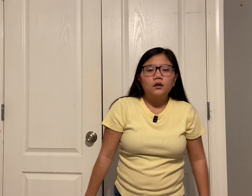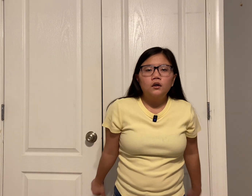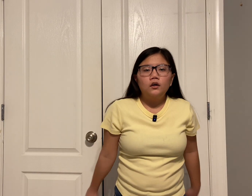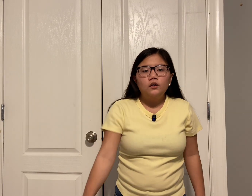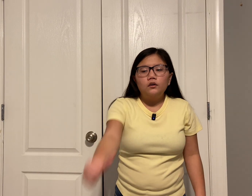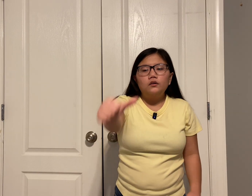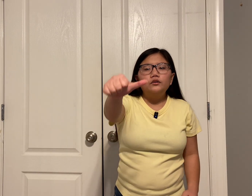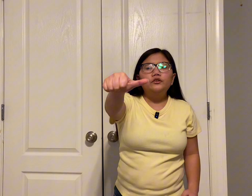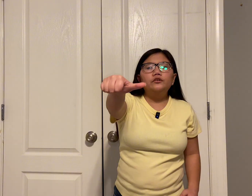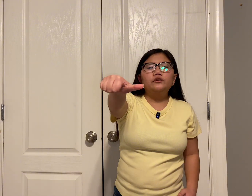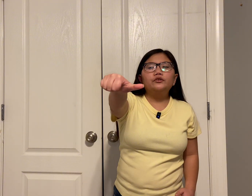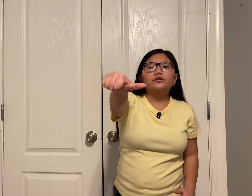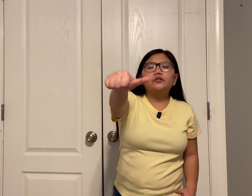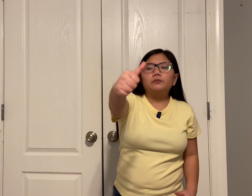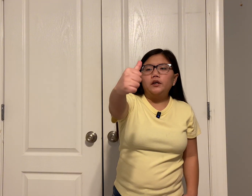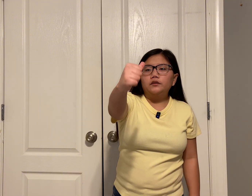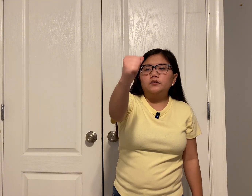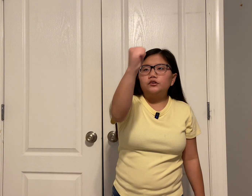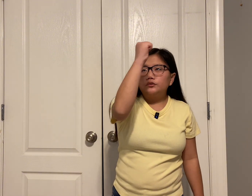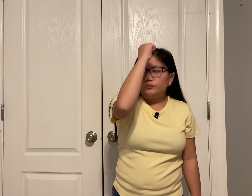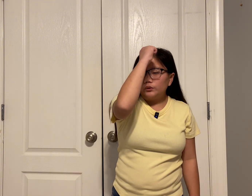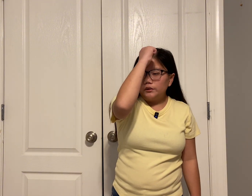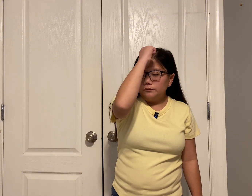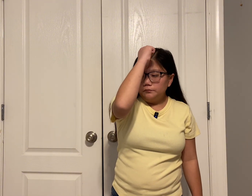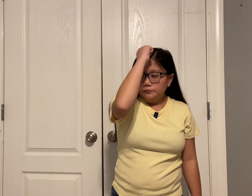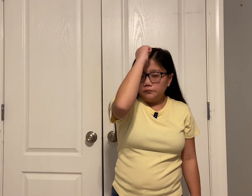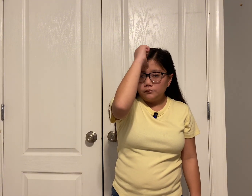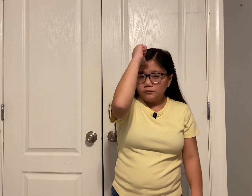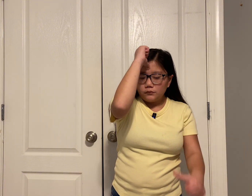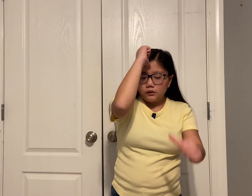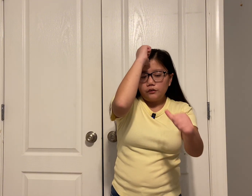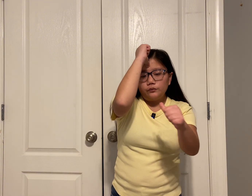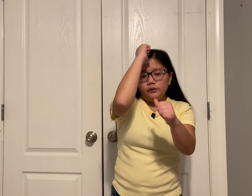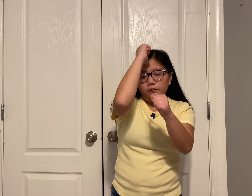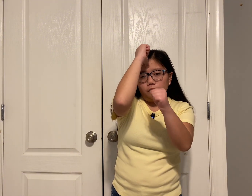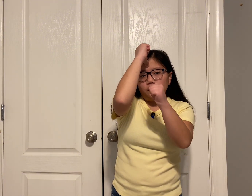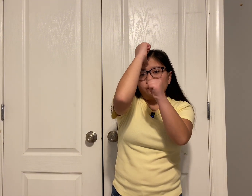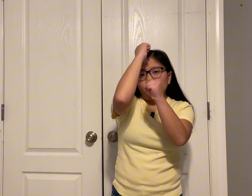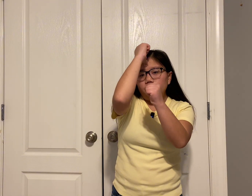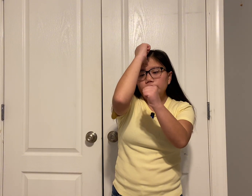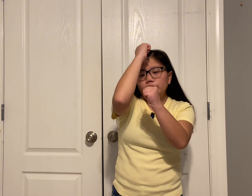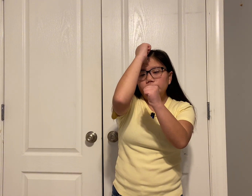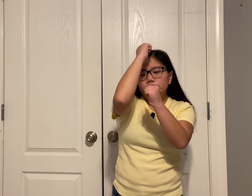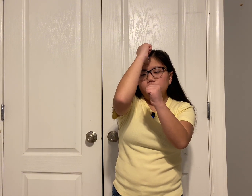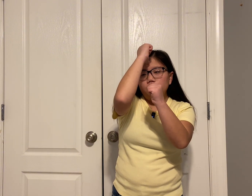Your dominant hand touching your forehead. Other one in front of your nose.